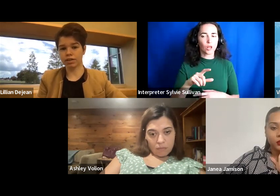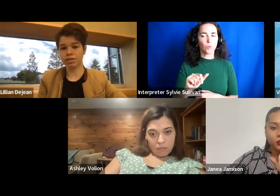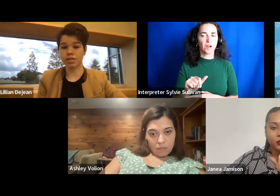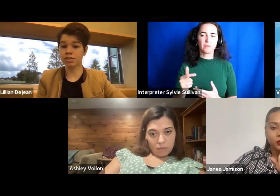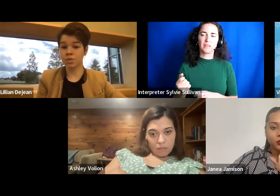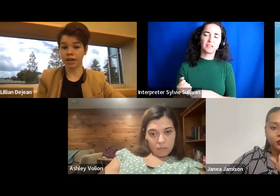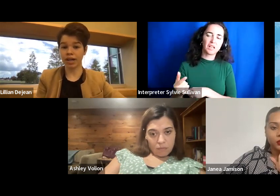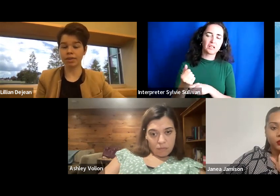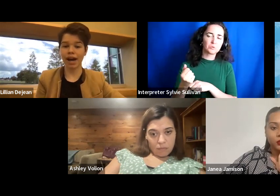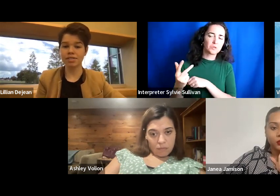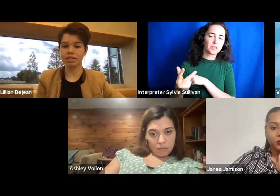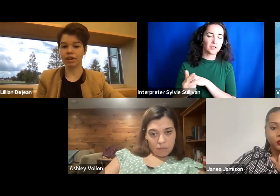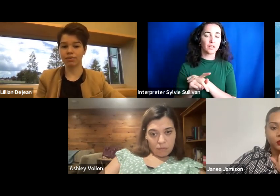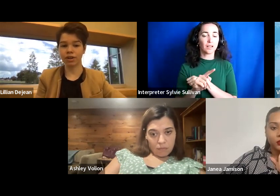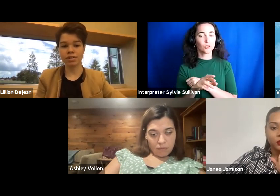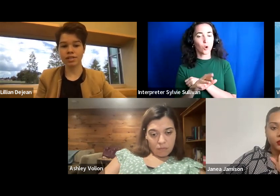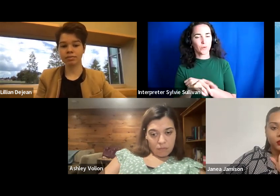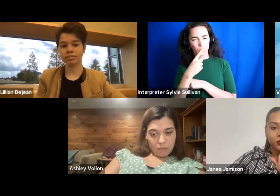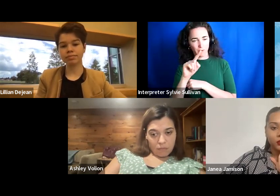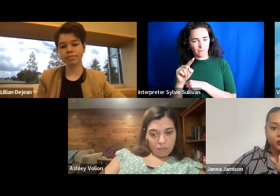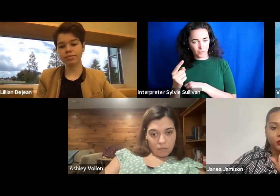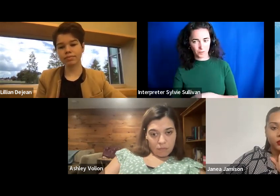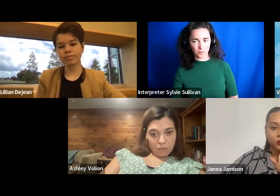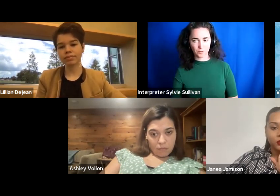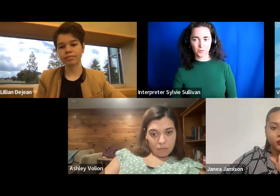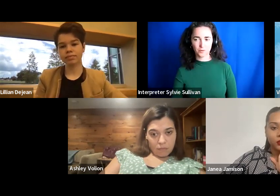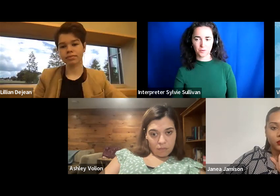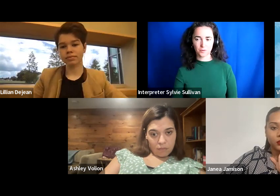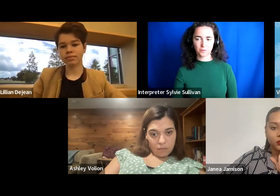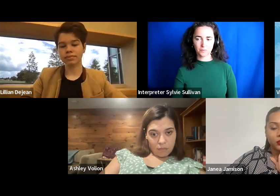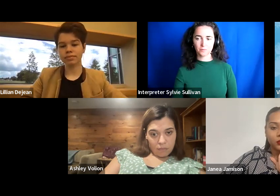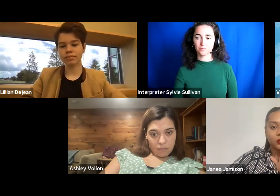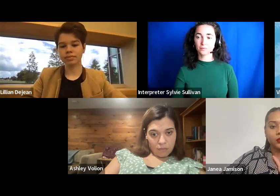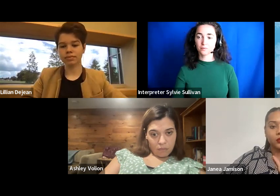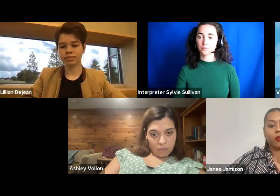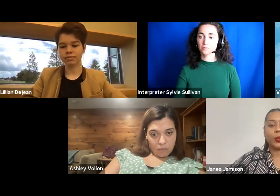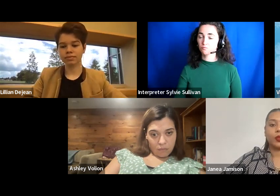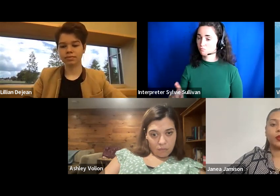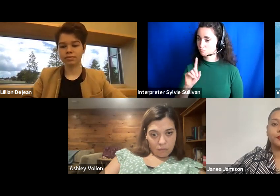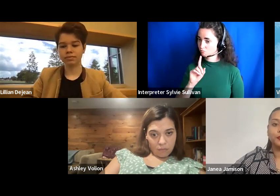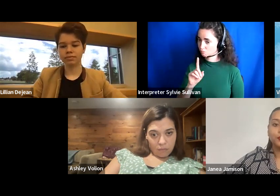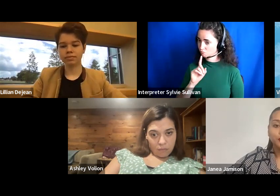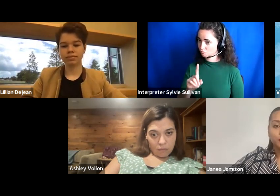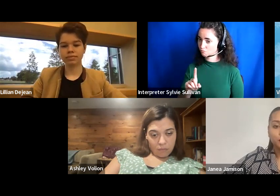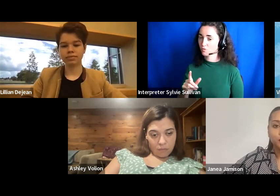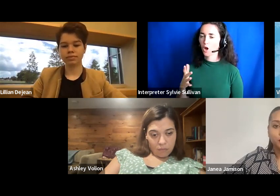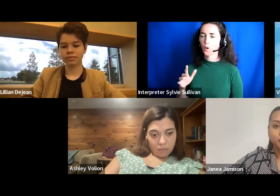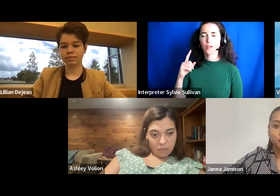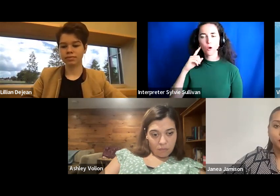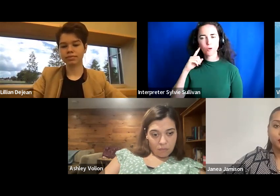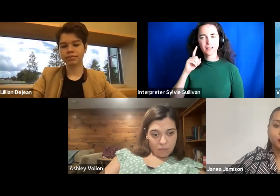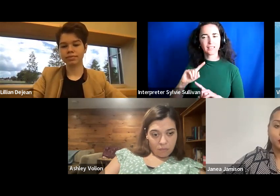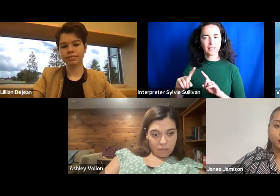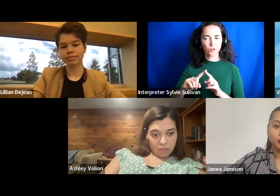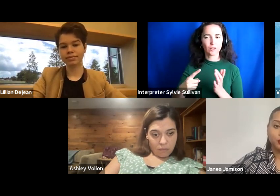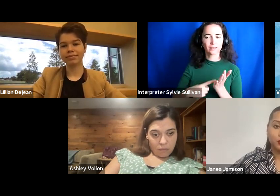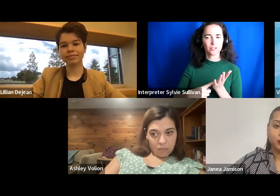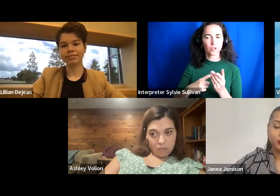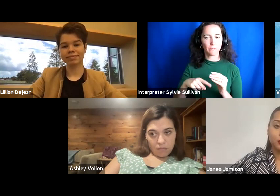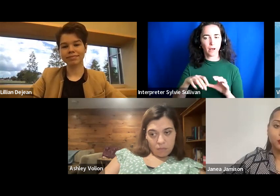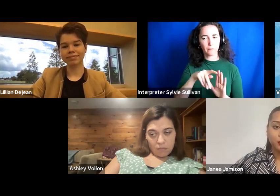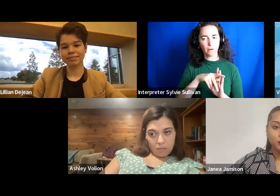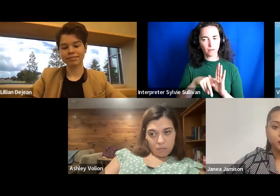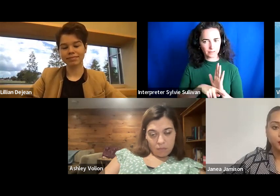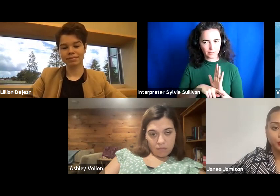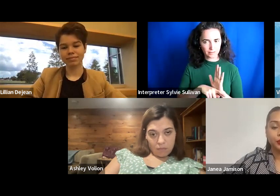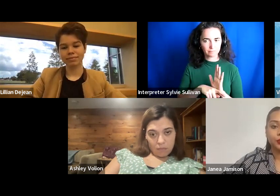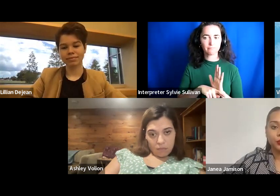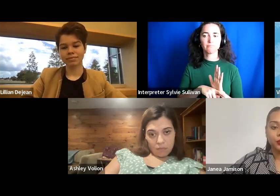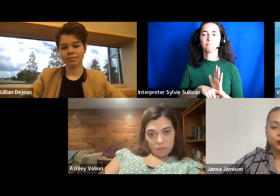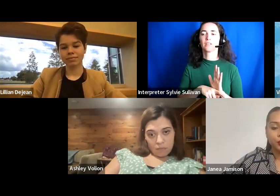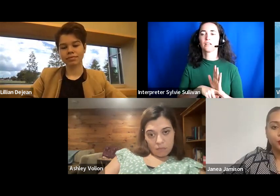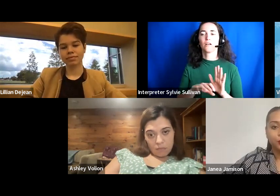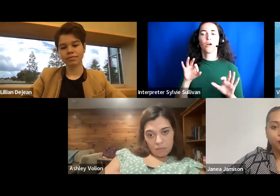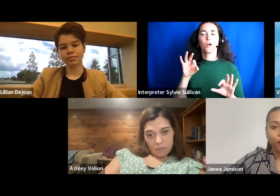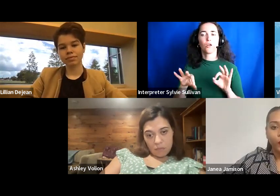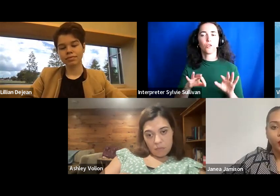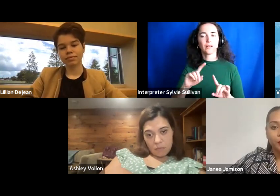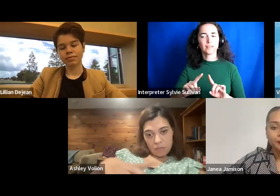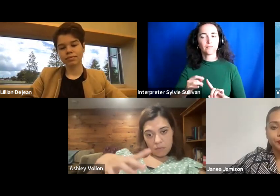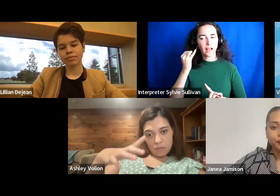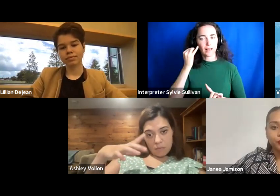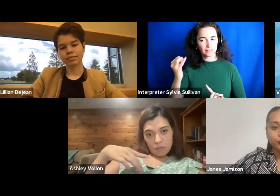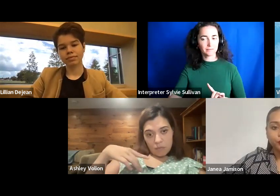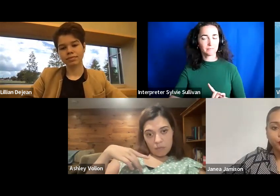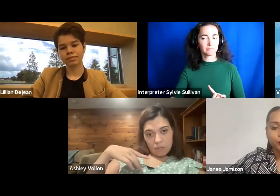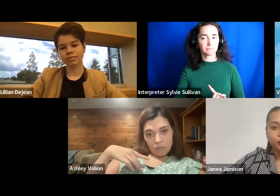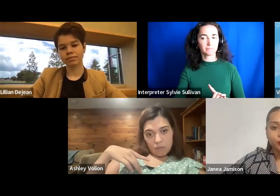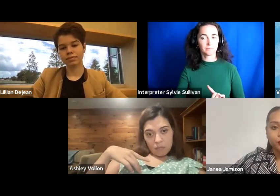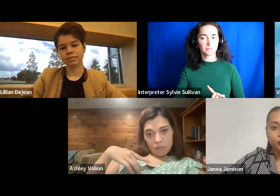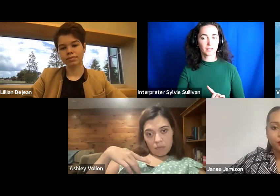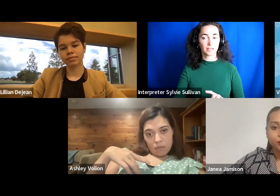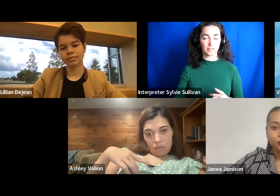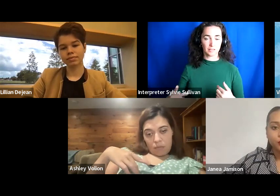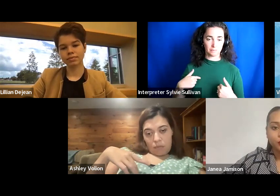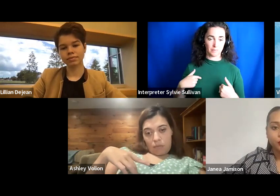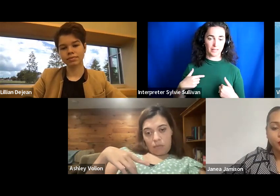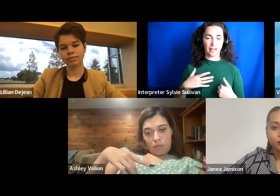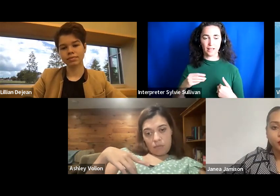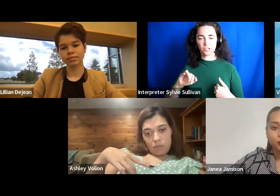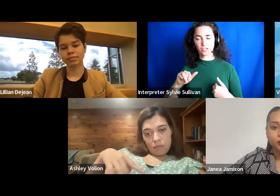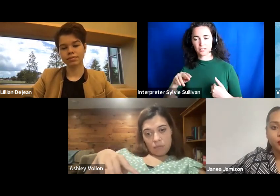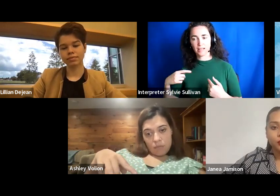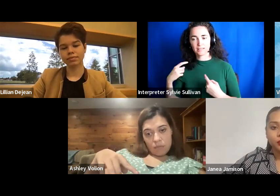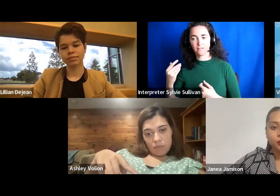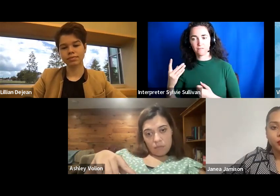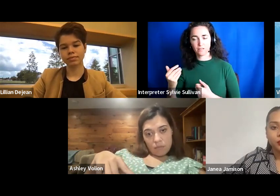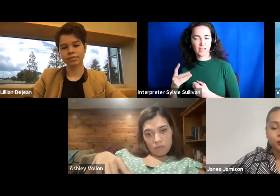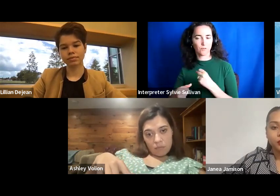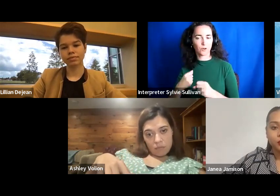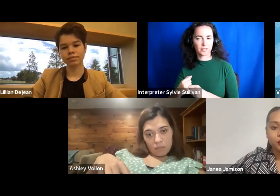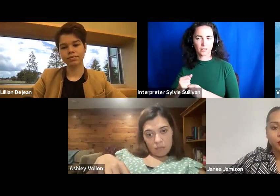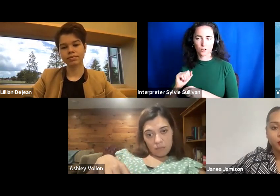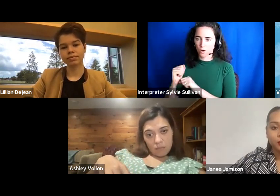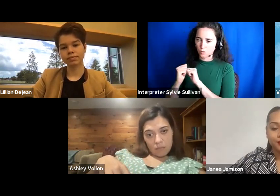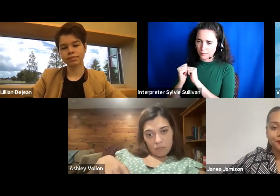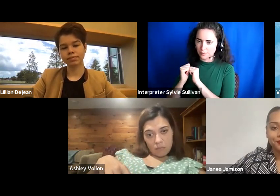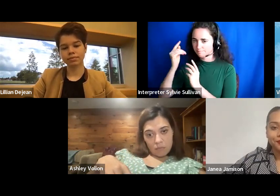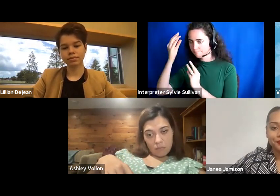And Tori i'm gonna ask you to go first certainly. So we've already heard a few different kind of policy conversations, you know, planting the seats of different ideas that certainly Janet and I in collaborating for several years have been thinking about and been thinking about you know what would a